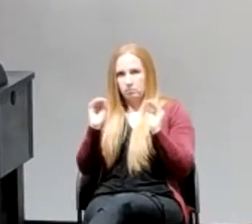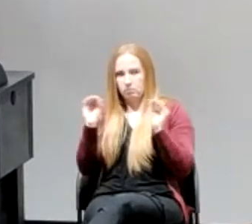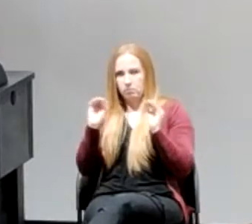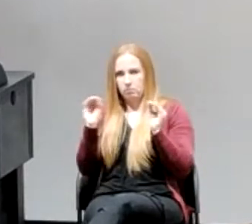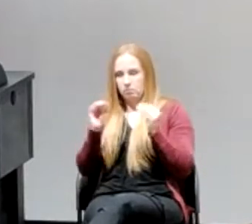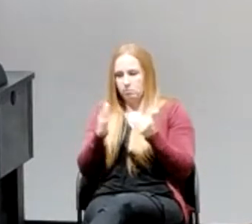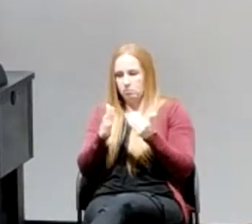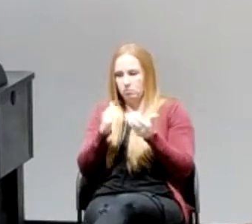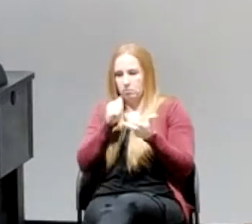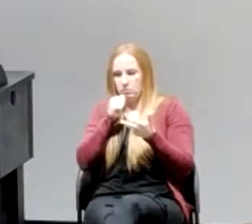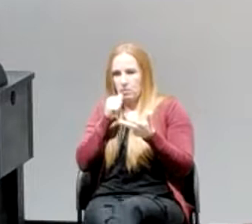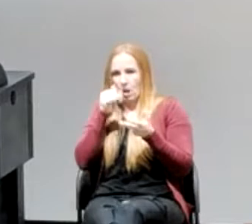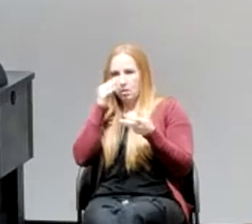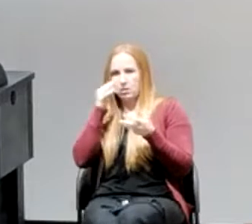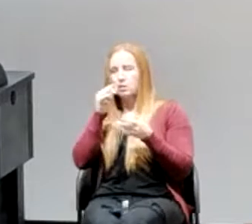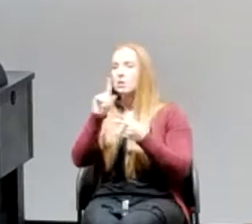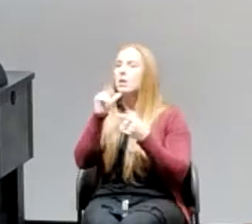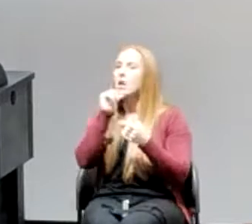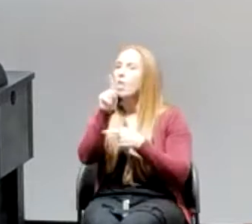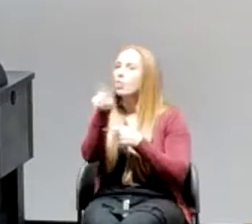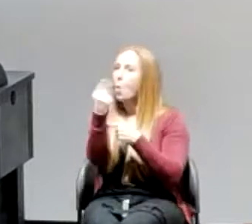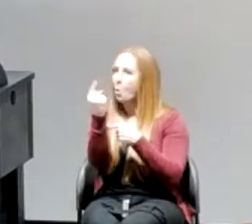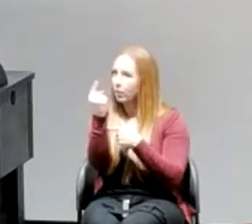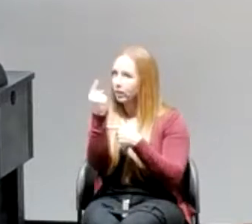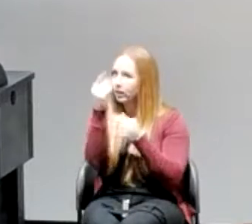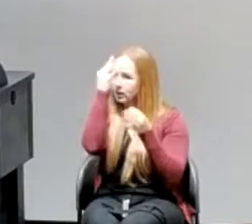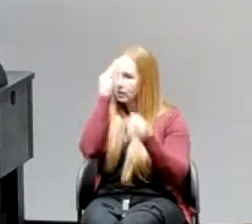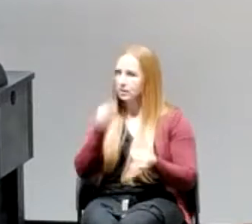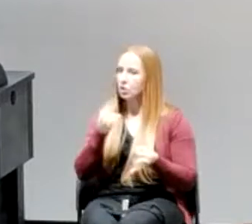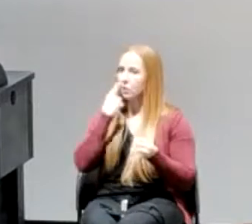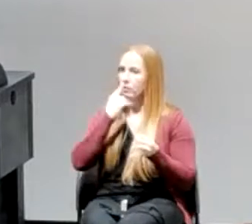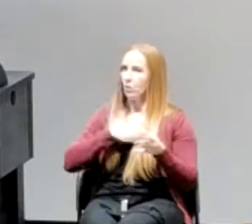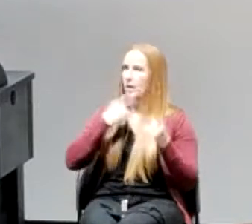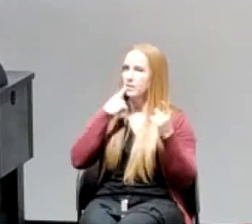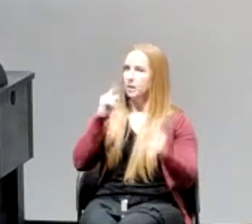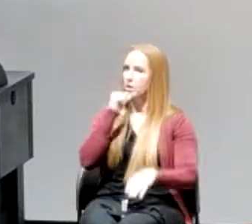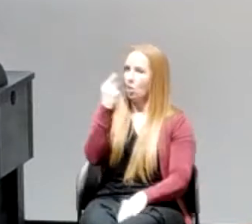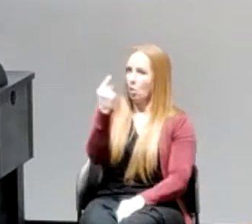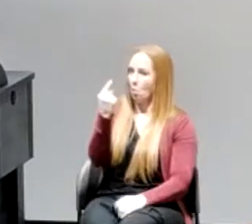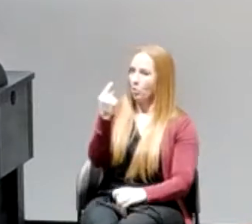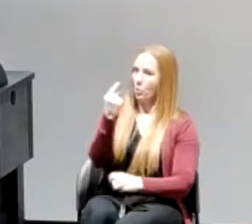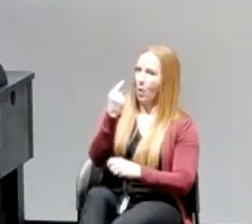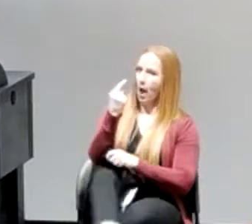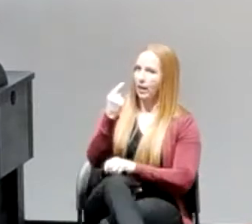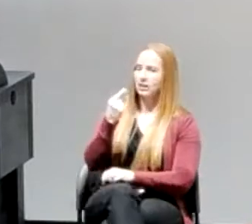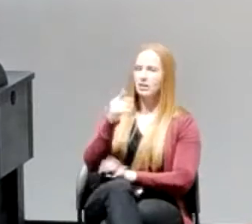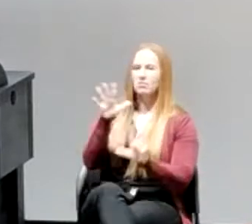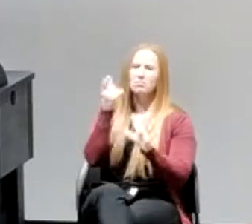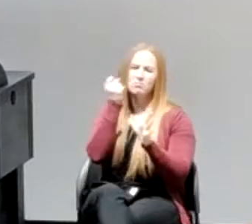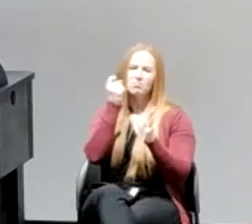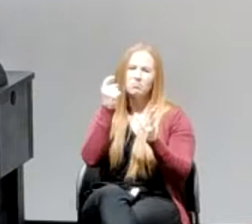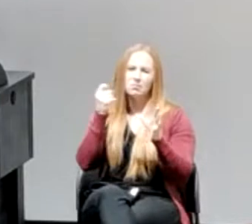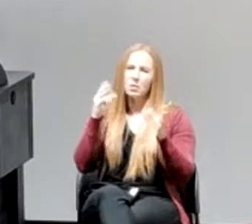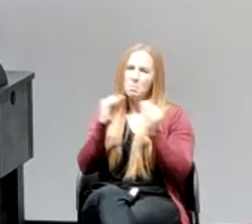You weren't going to get a job at Belagio. The education and what I knew was simply not a determinant of my economic mobility.